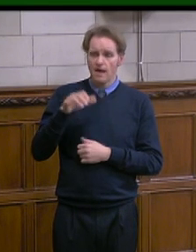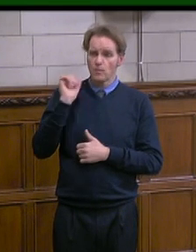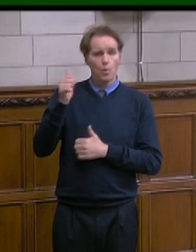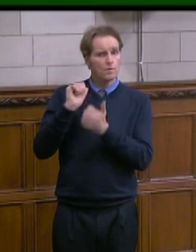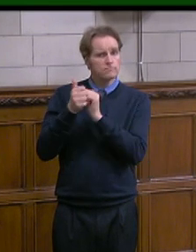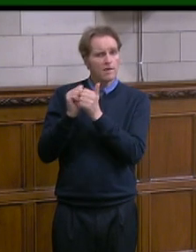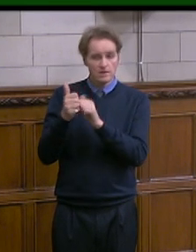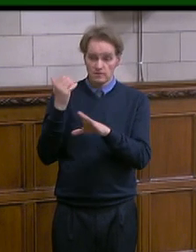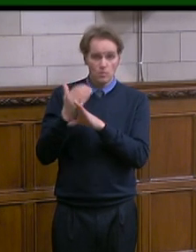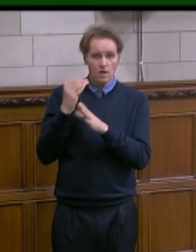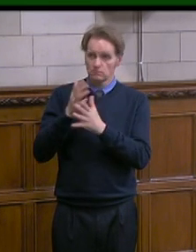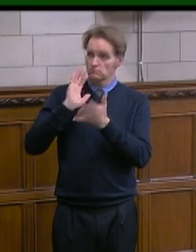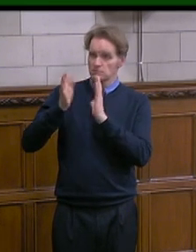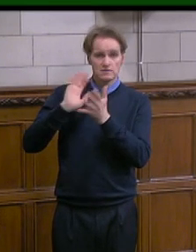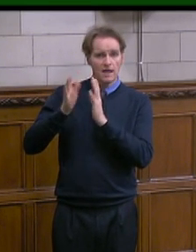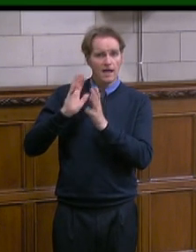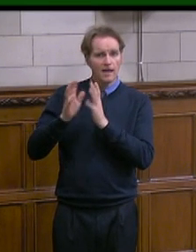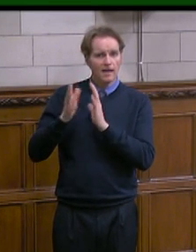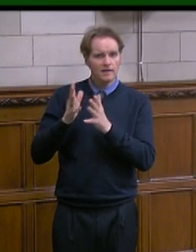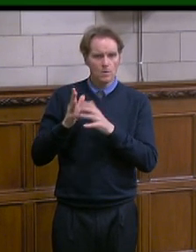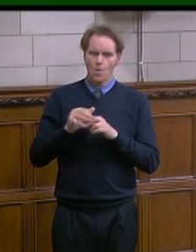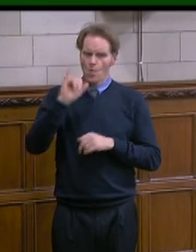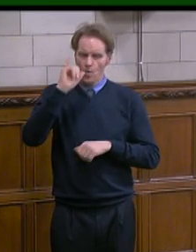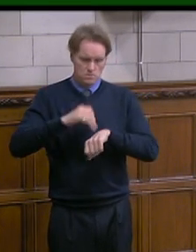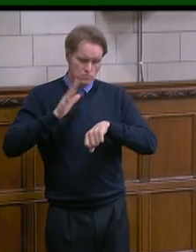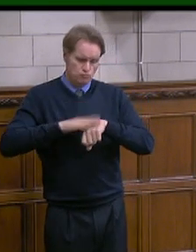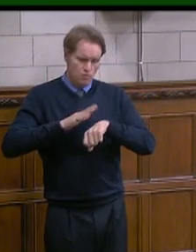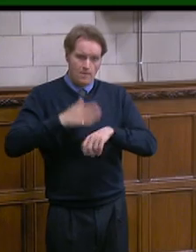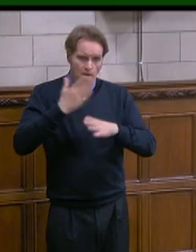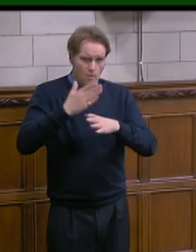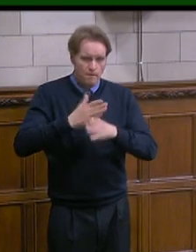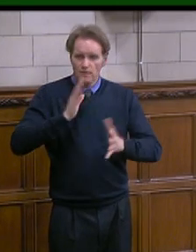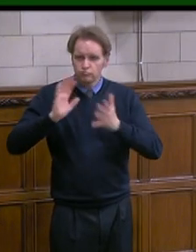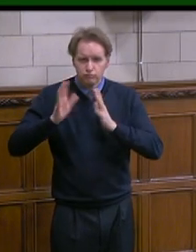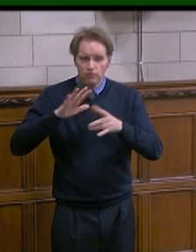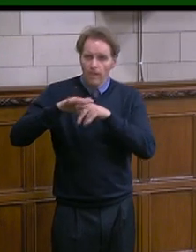We signed, and we got ourselves in a lot of trouble, but it was a lot of fun.